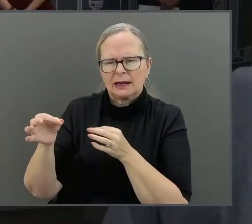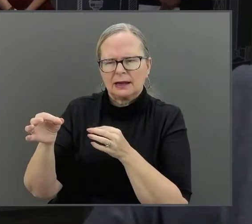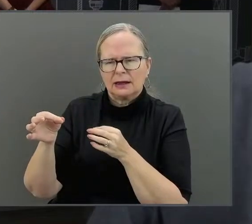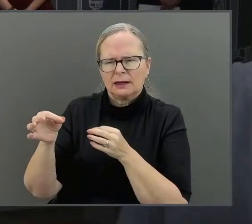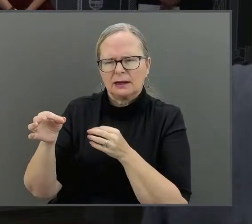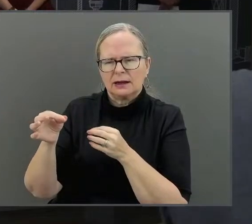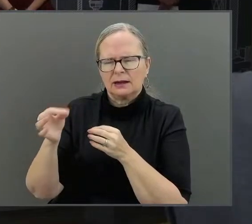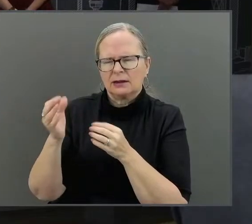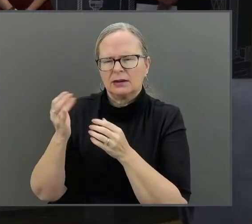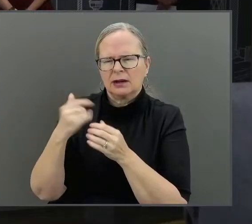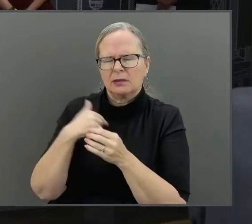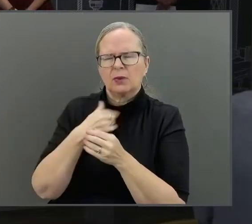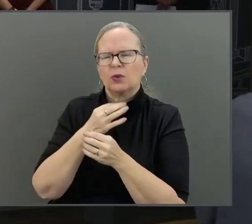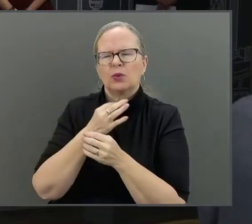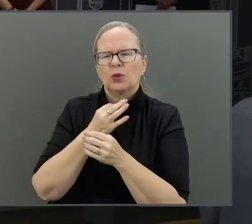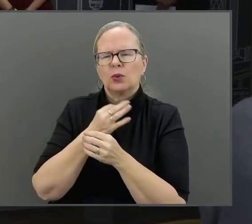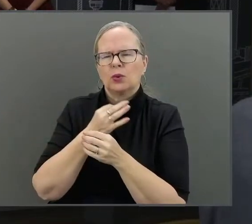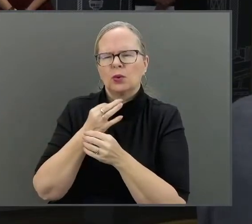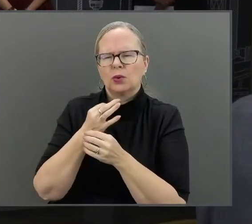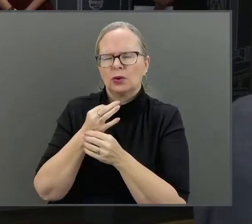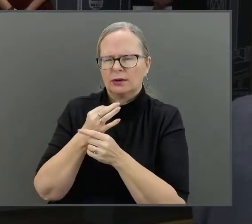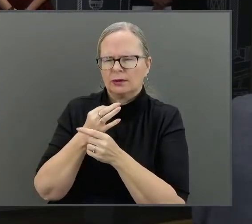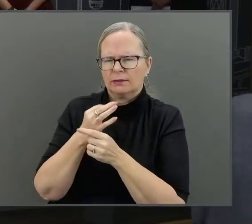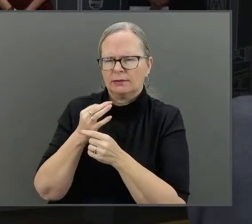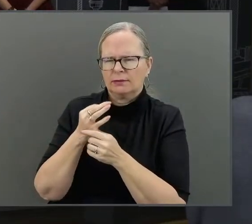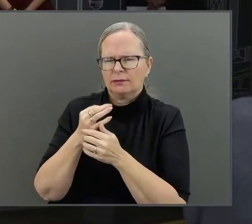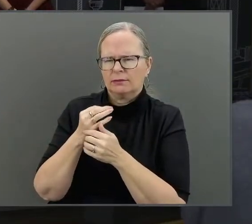of the operations when it comes to getting maybe those city services back online with